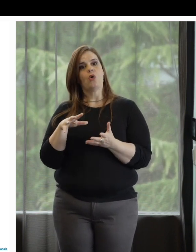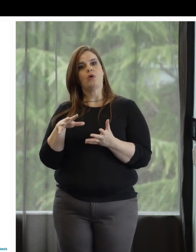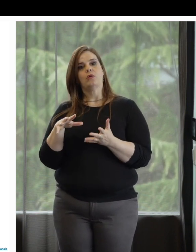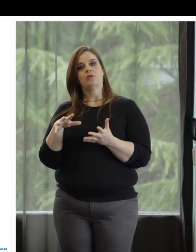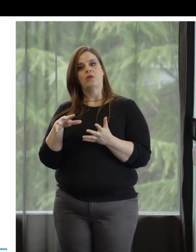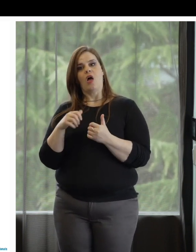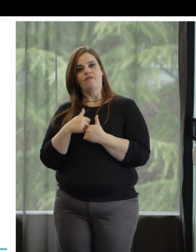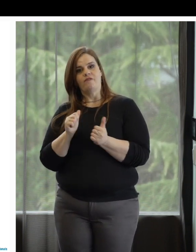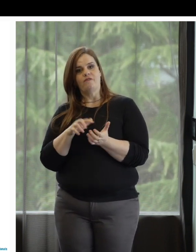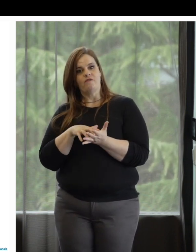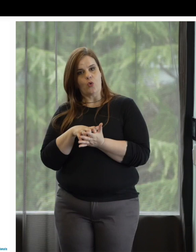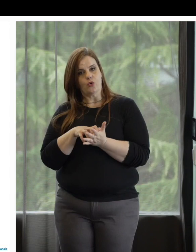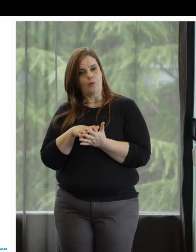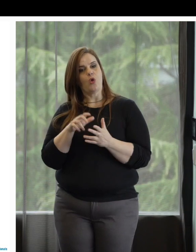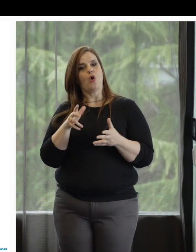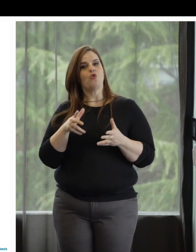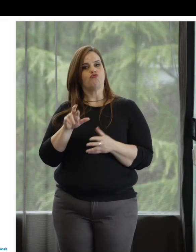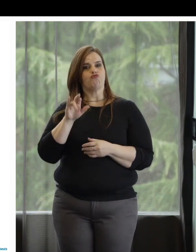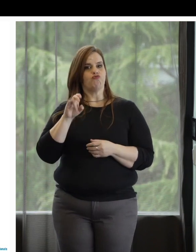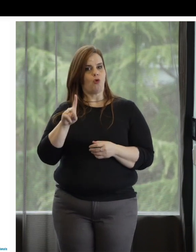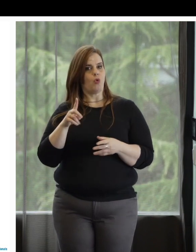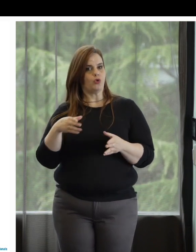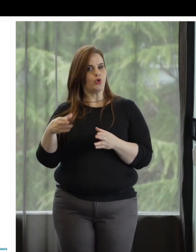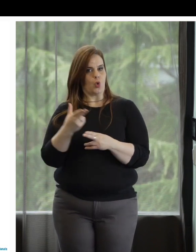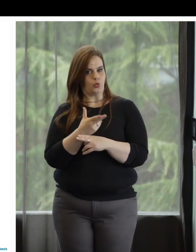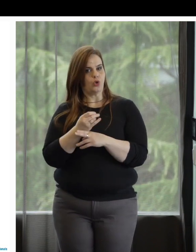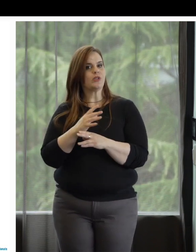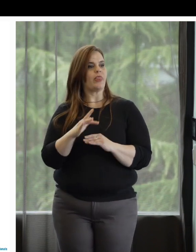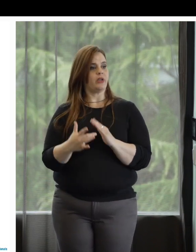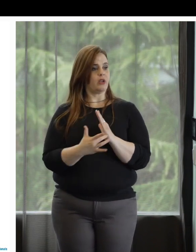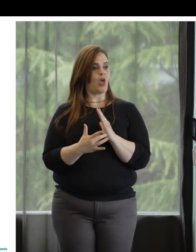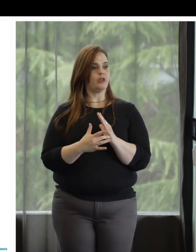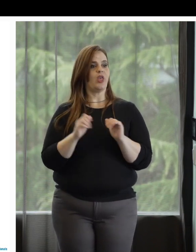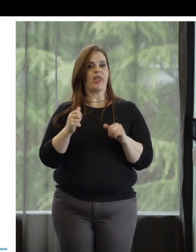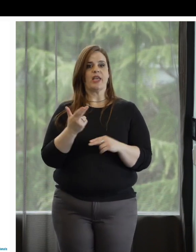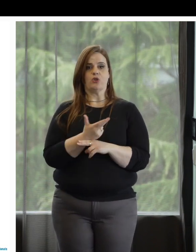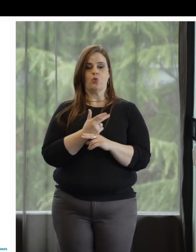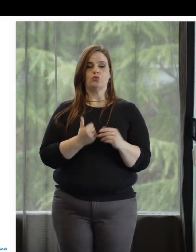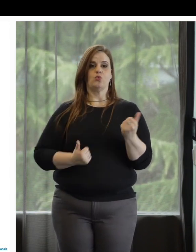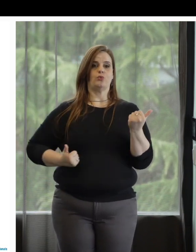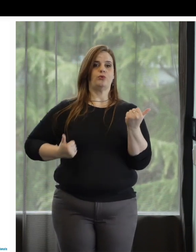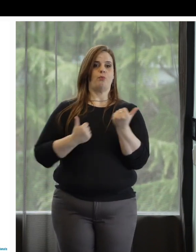Kinds of technologies they can use to support their use of